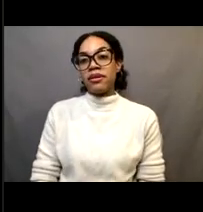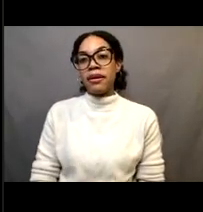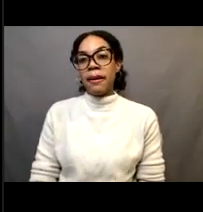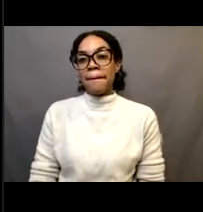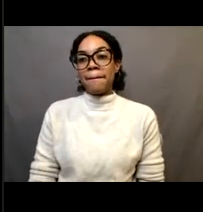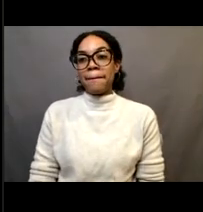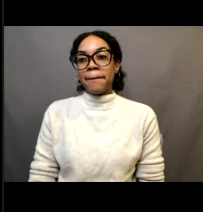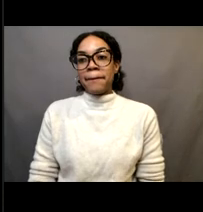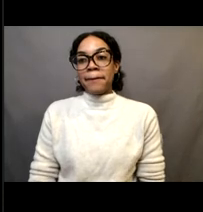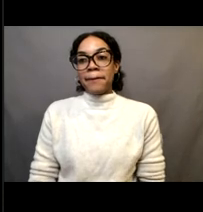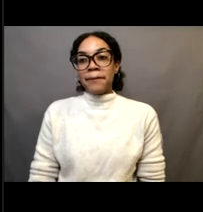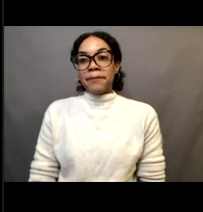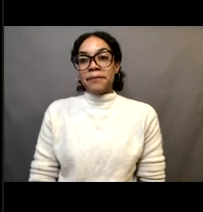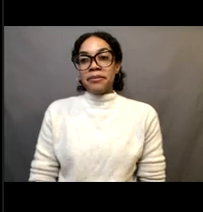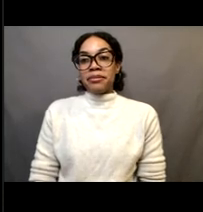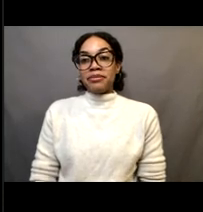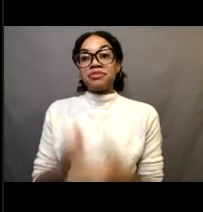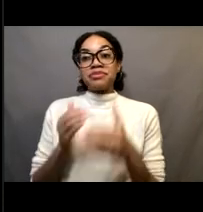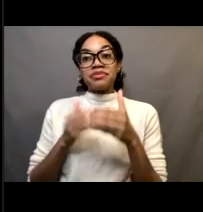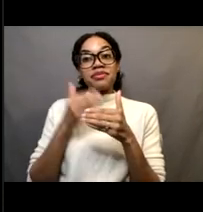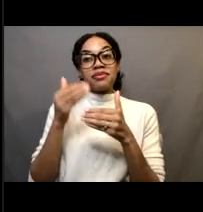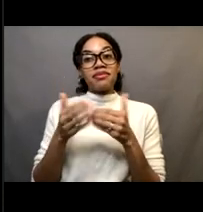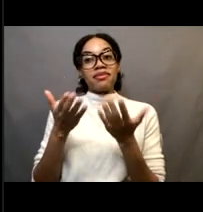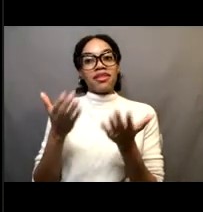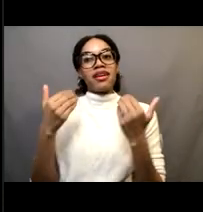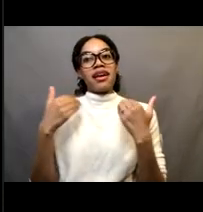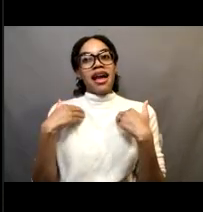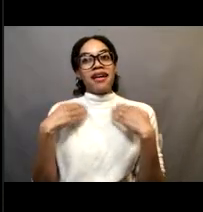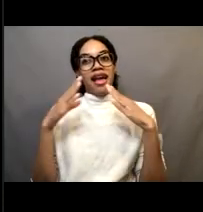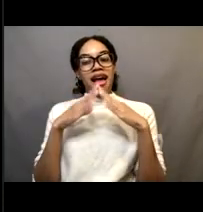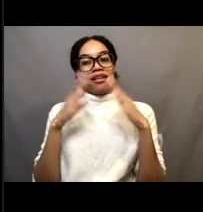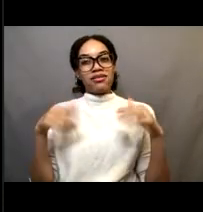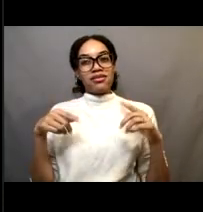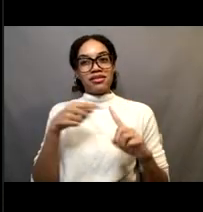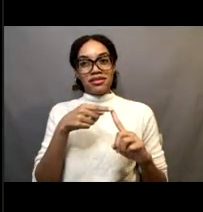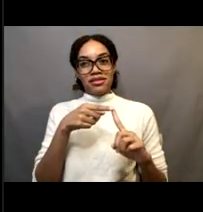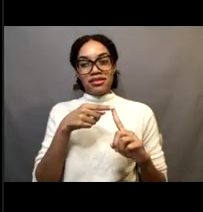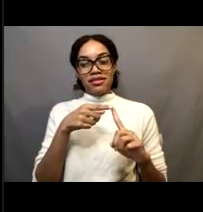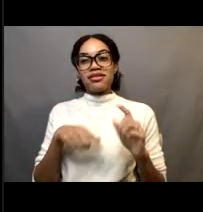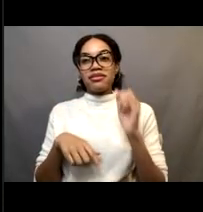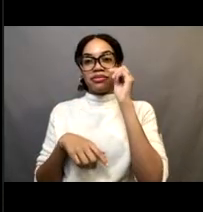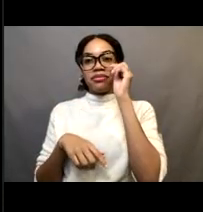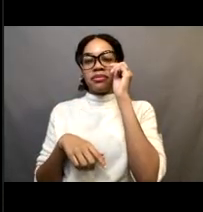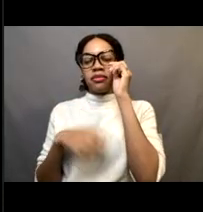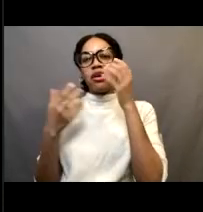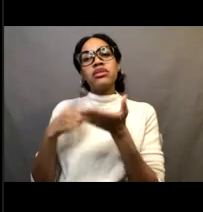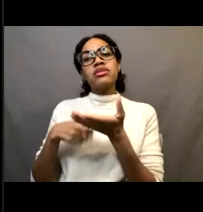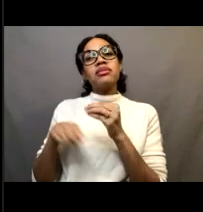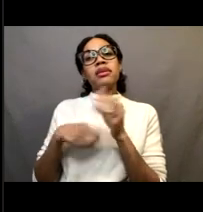Okay, so now we've got our cardboard house and we talked about the wind, but we know that in storms